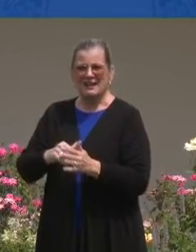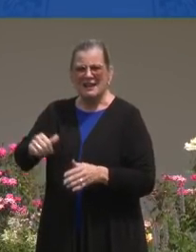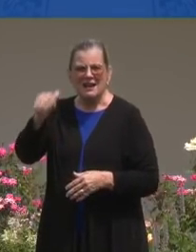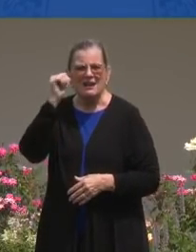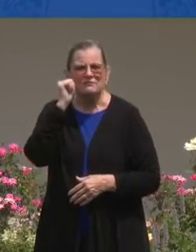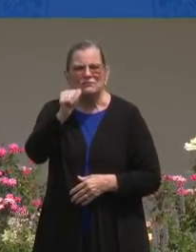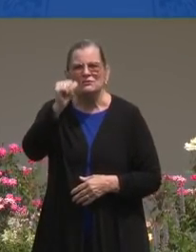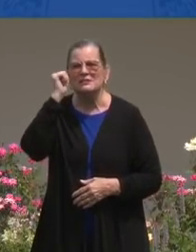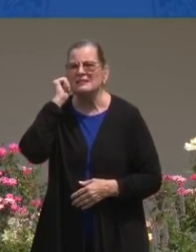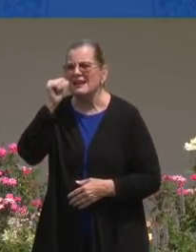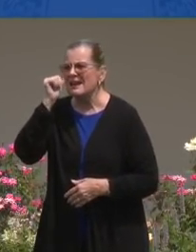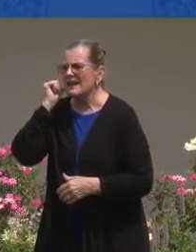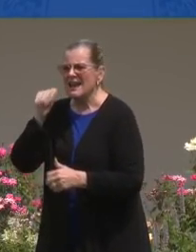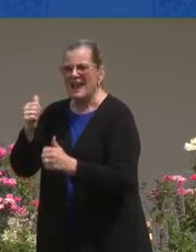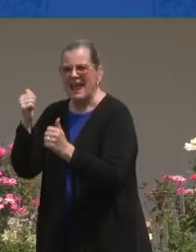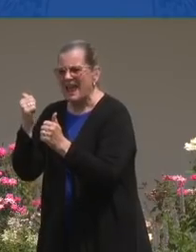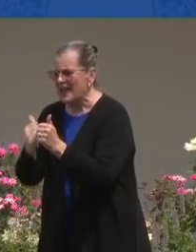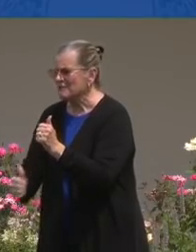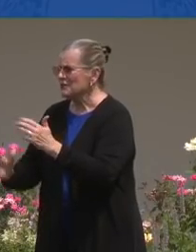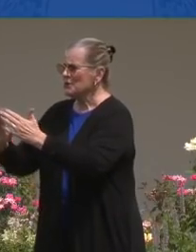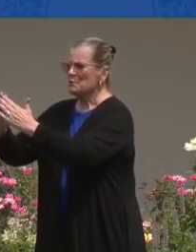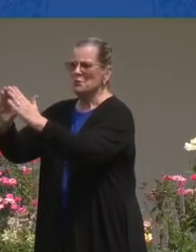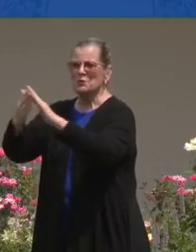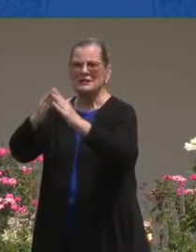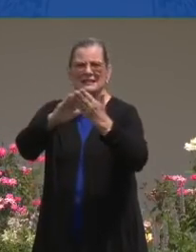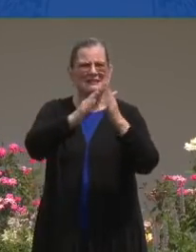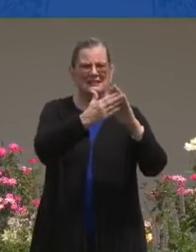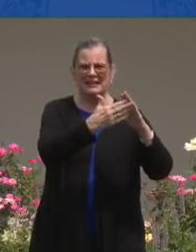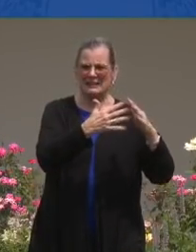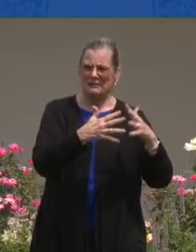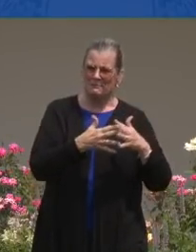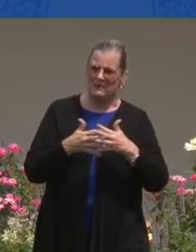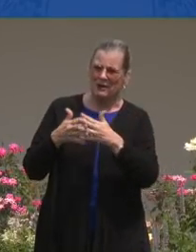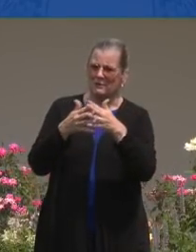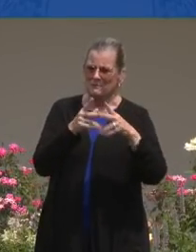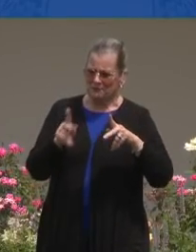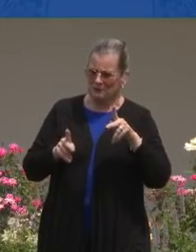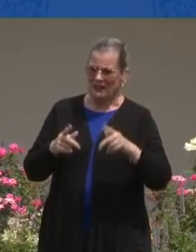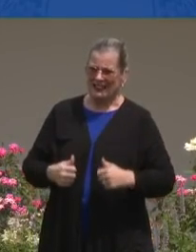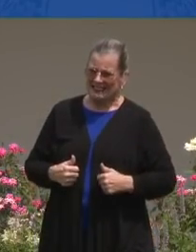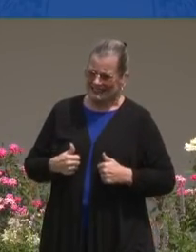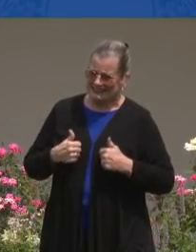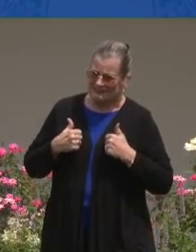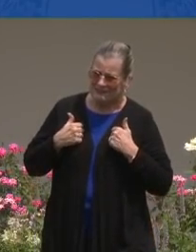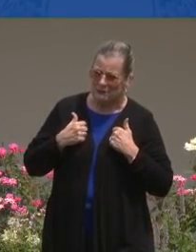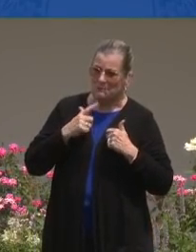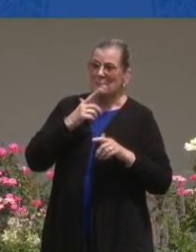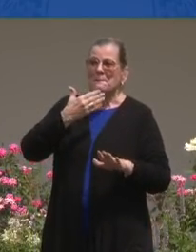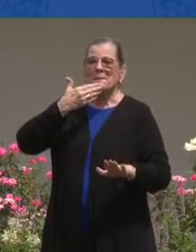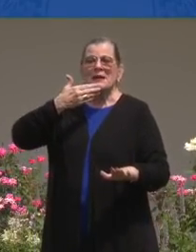lives of the American people are better because of the work you all did.